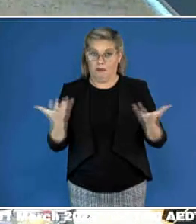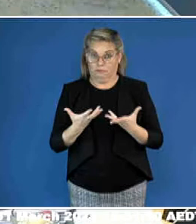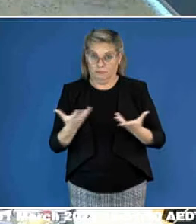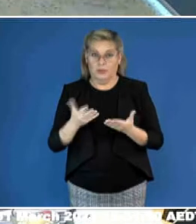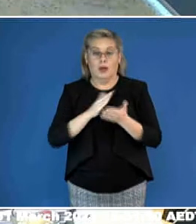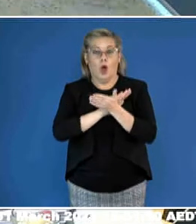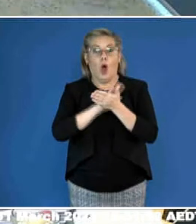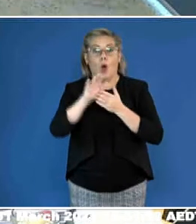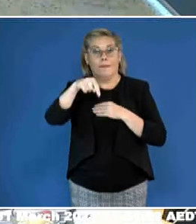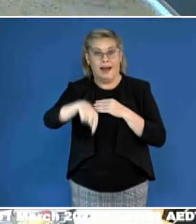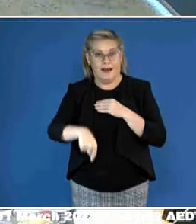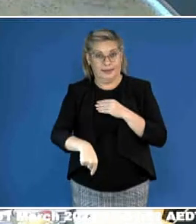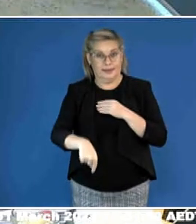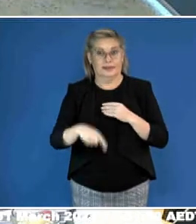waving enthusiastically to you.